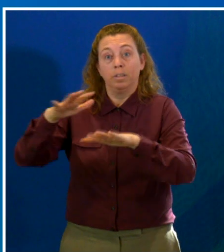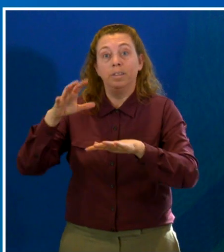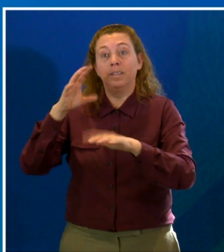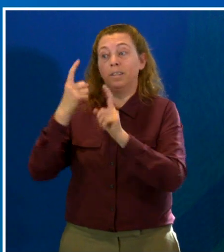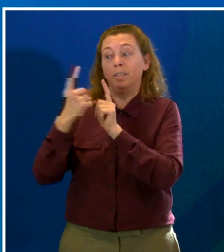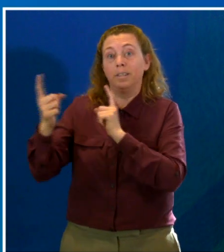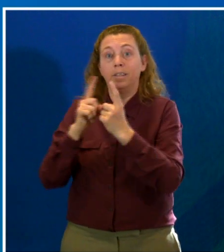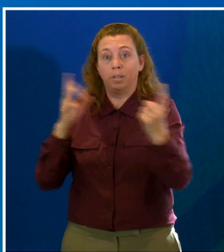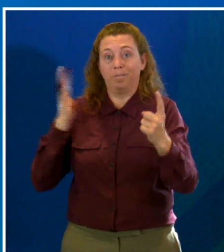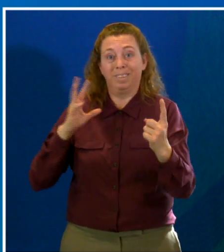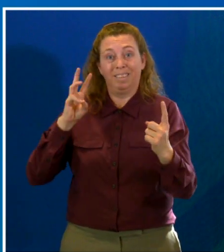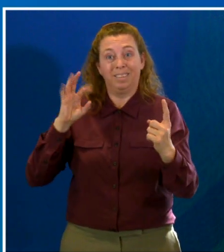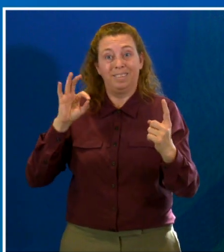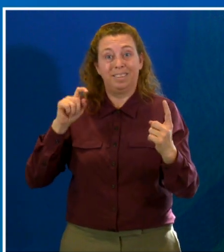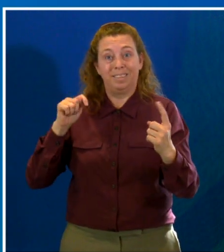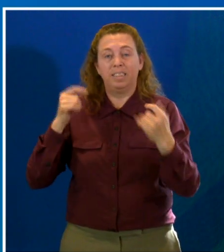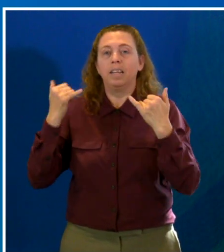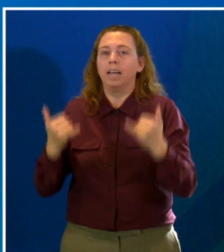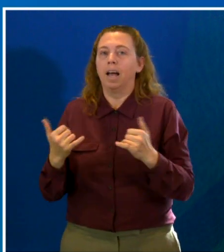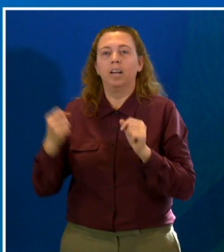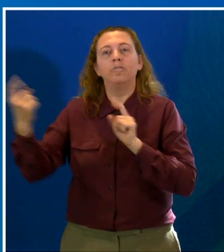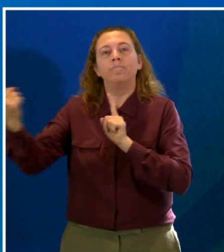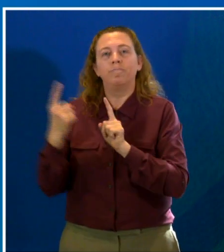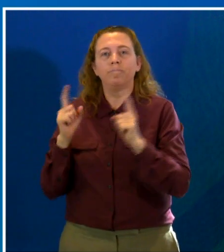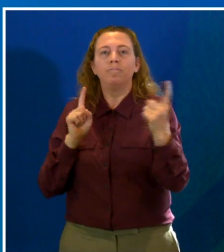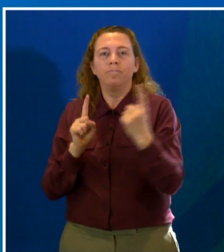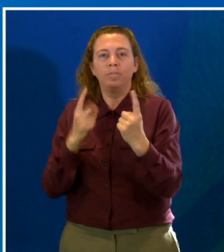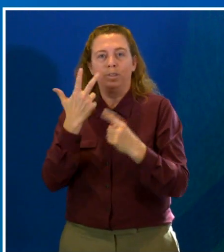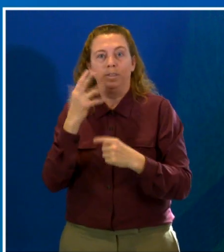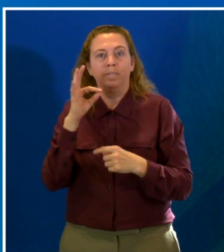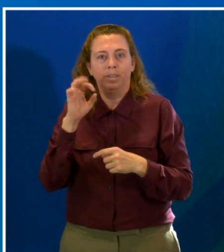However, students will still need to continue to wear their masks.